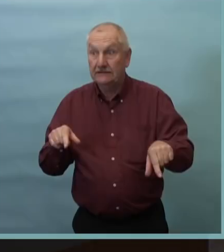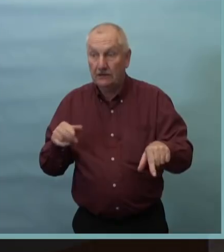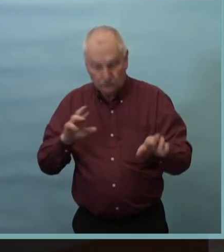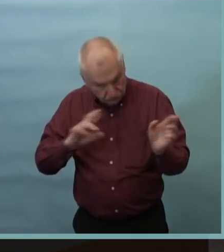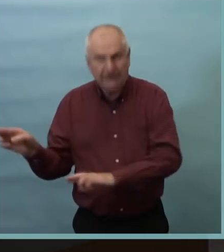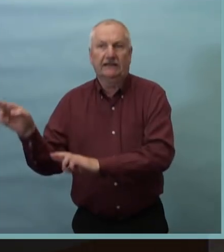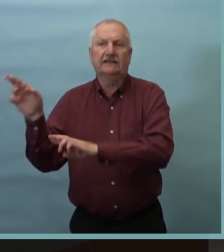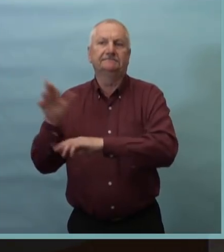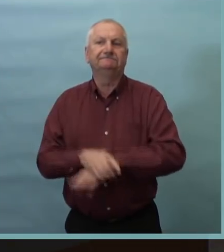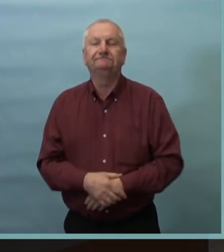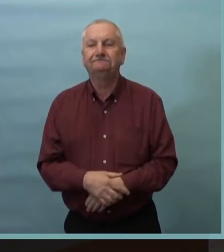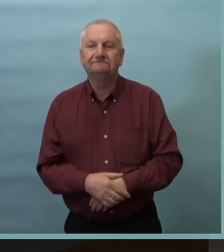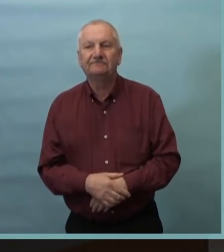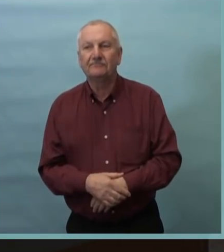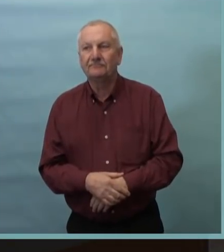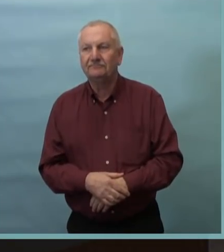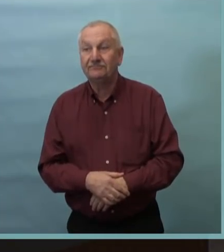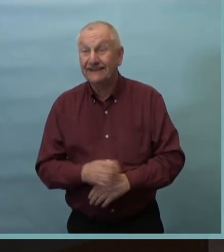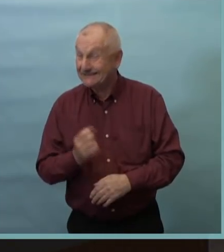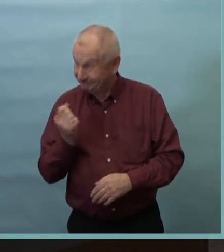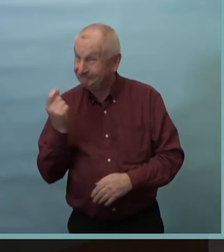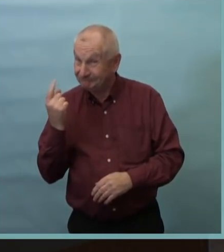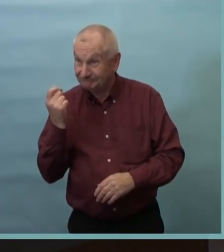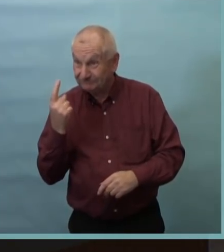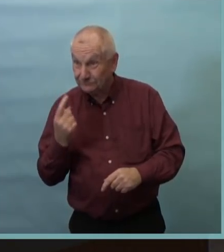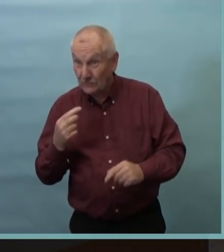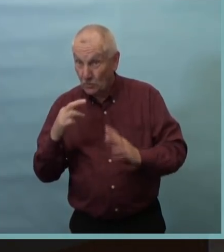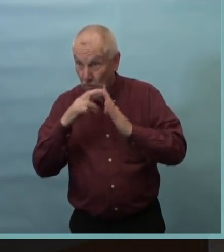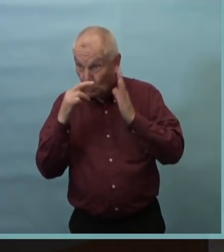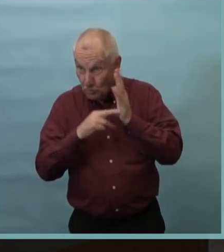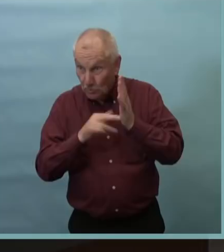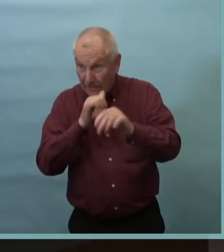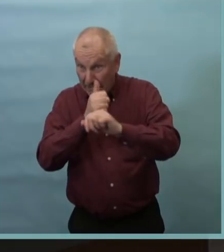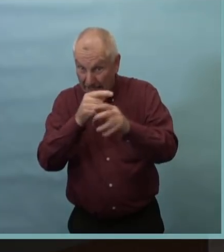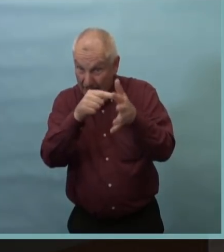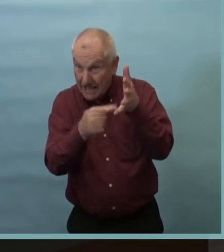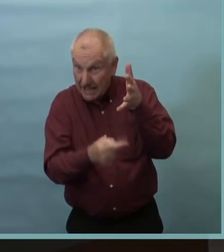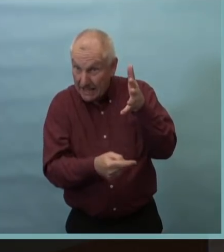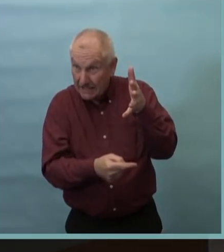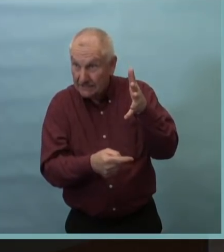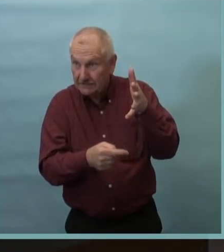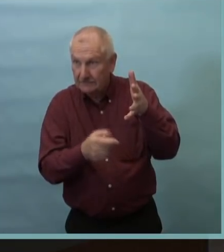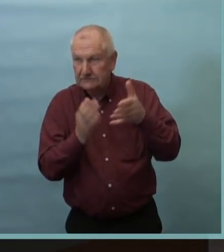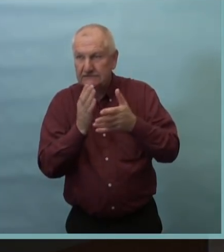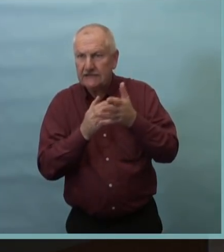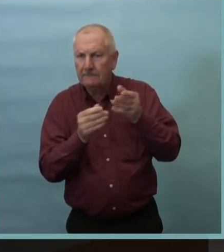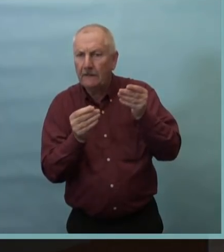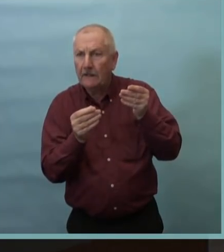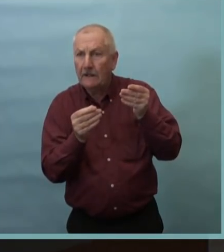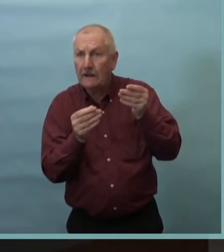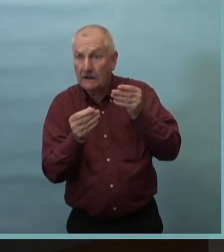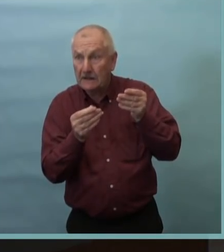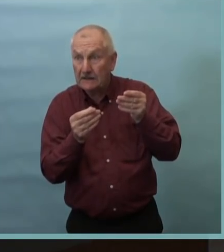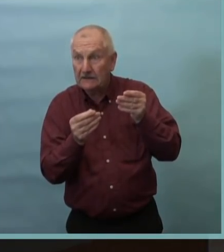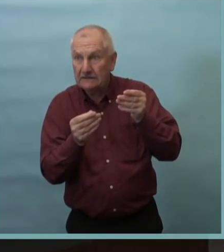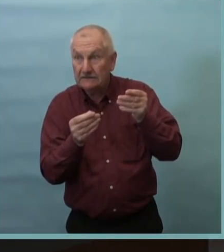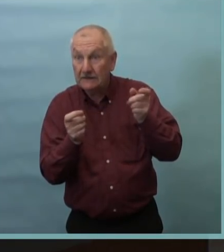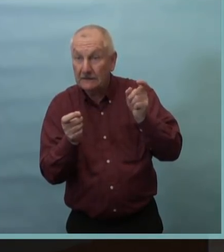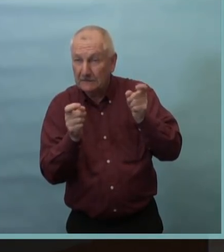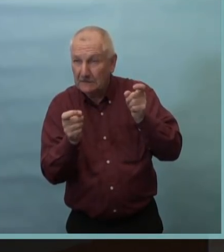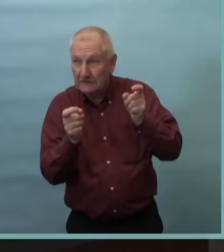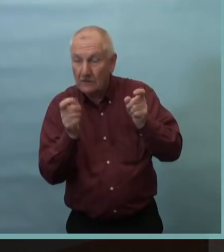restrictions start reopening parts of our economy we're currently looking at